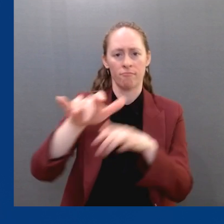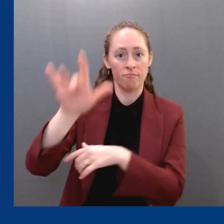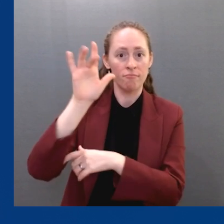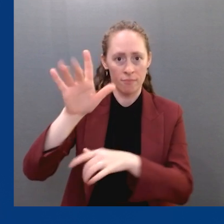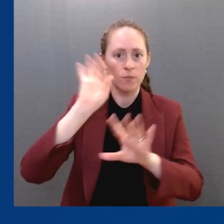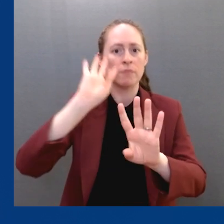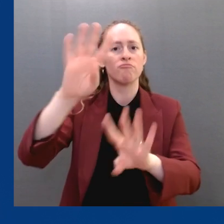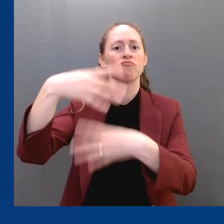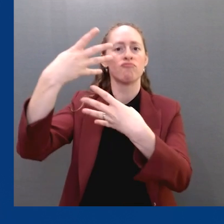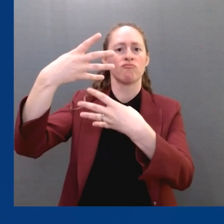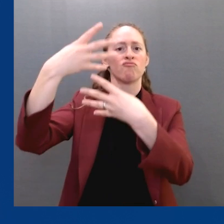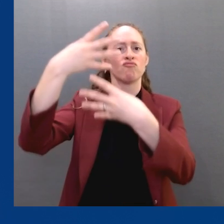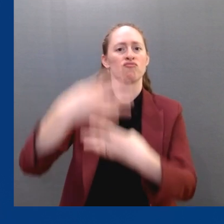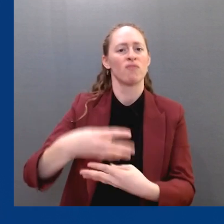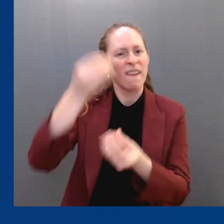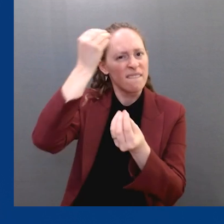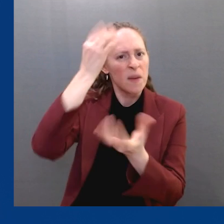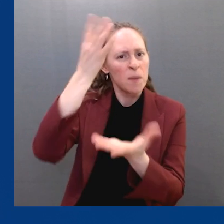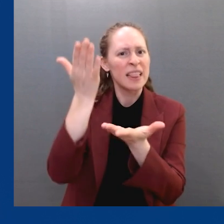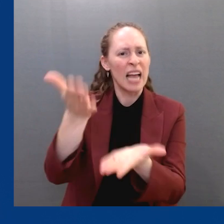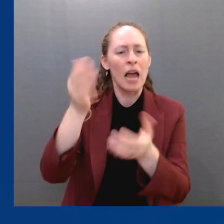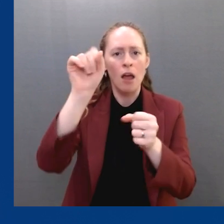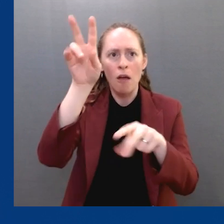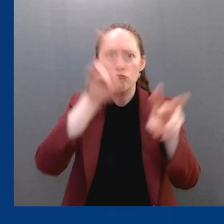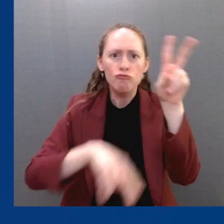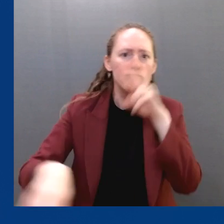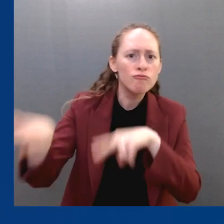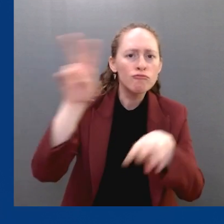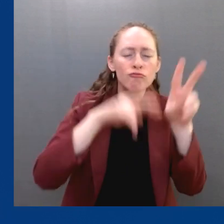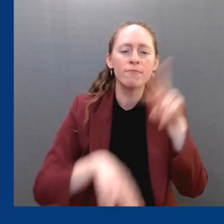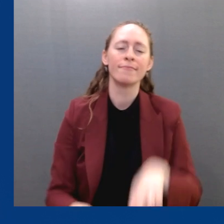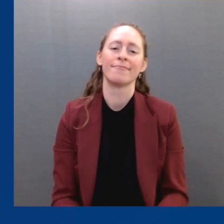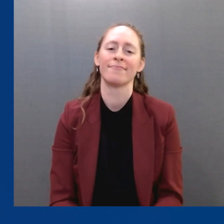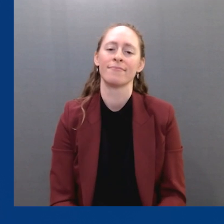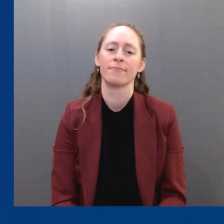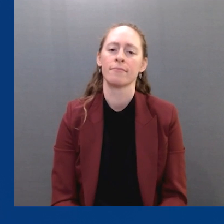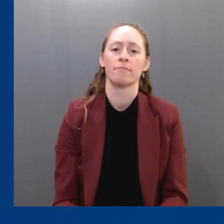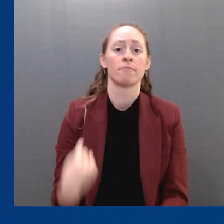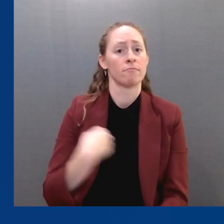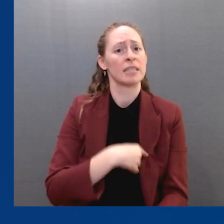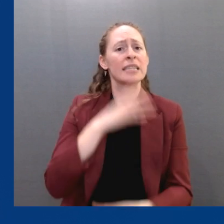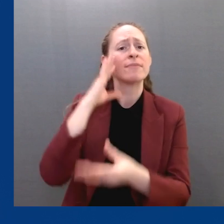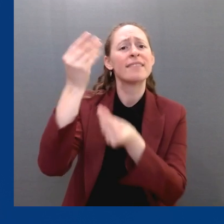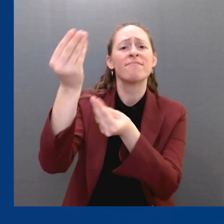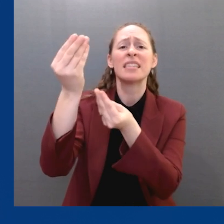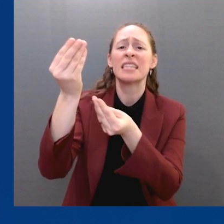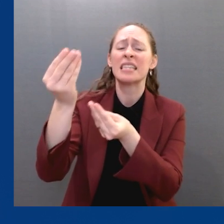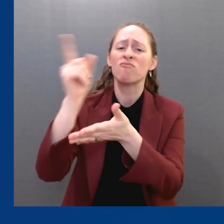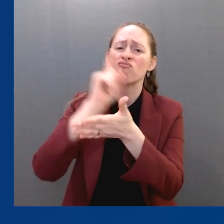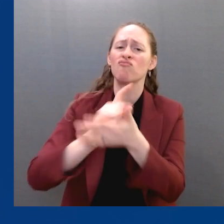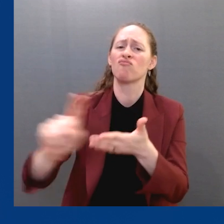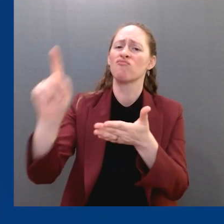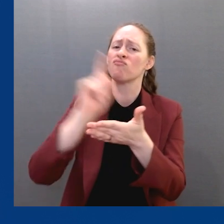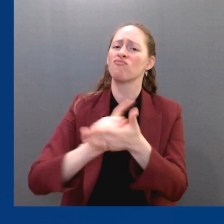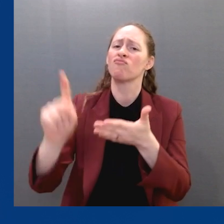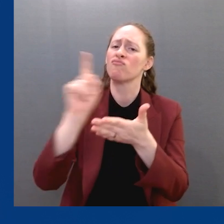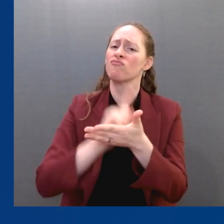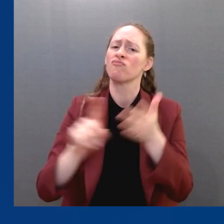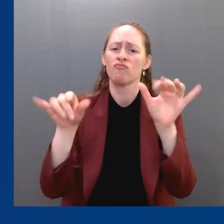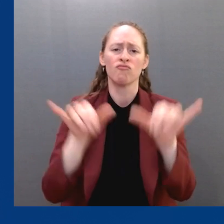and provide timely updates regarding the latest guidance, as we have done throughout the course of the pandemic. We know that as the virus continues to evolve,